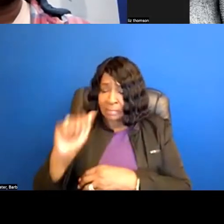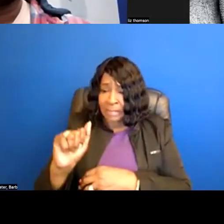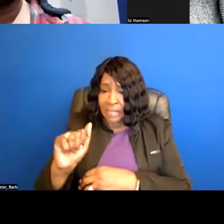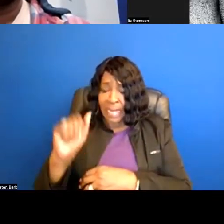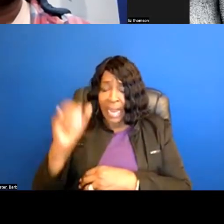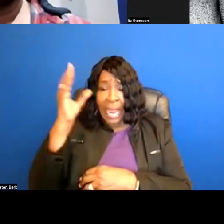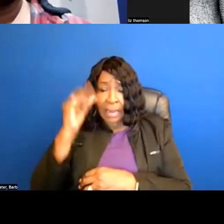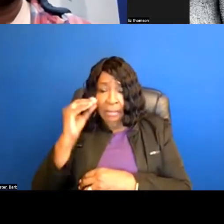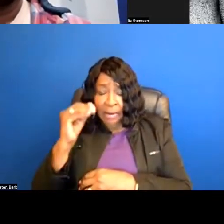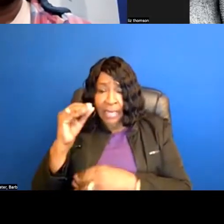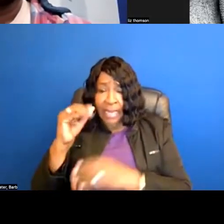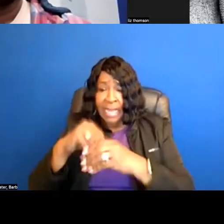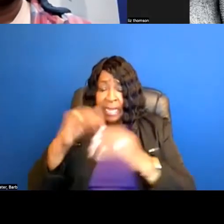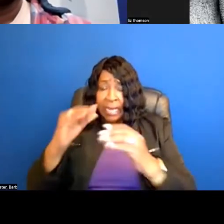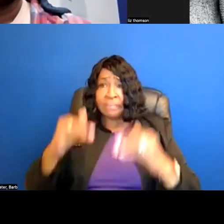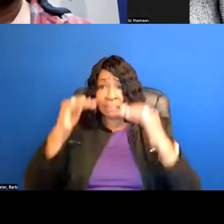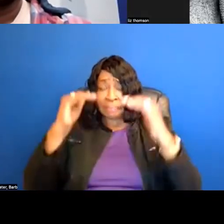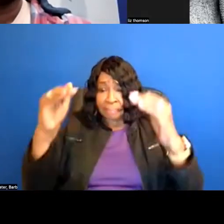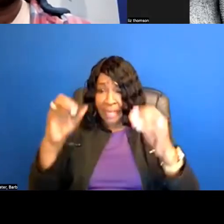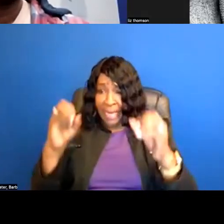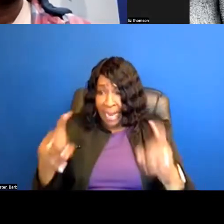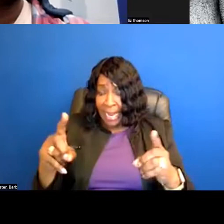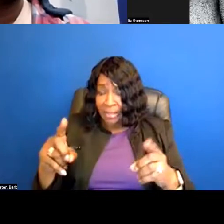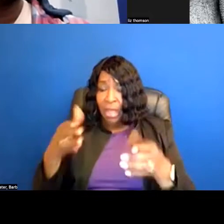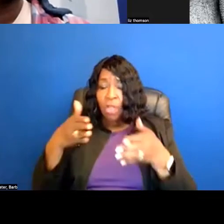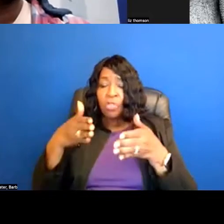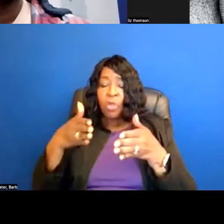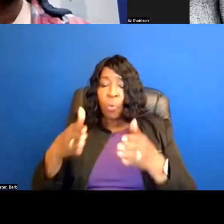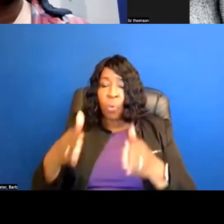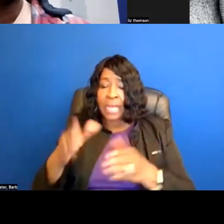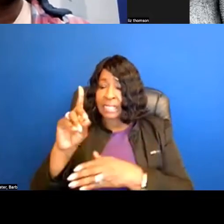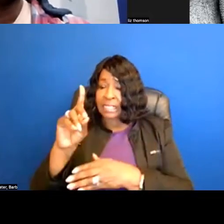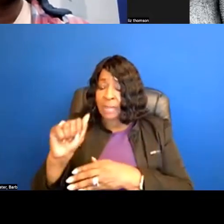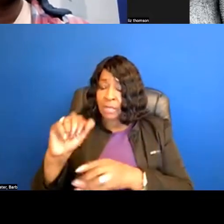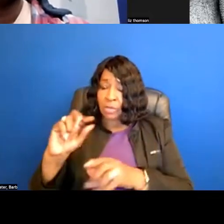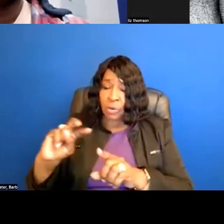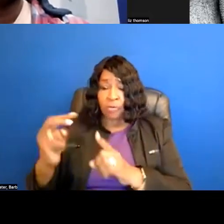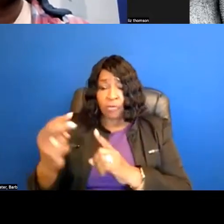the way disability was viewed and the institution as a whole